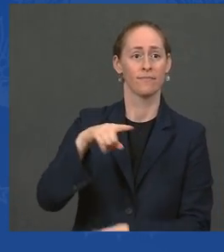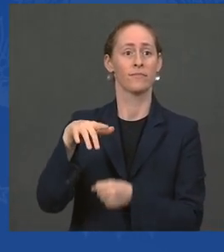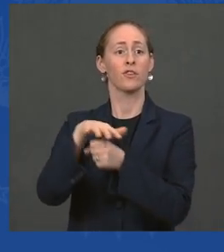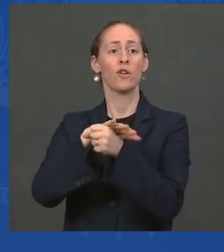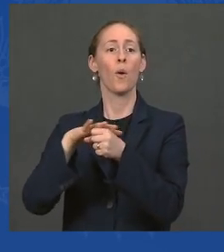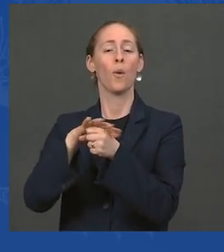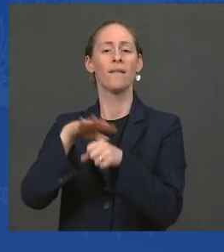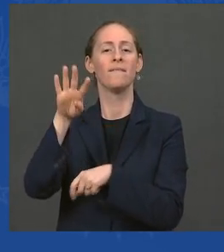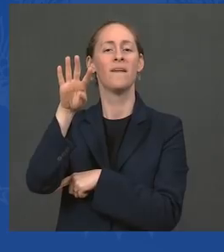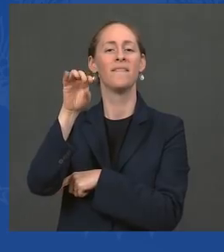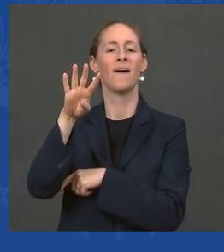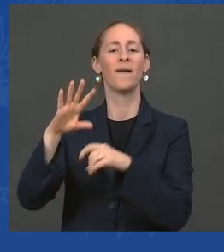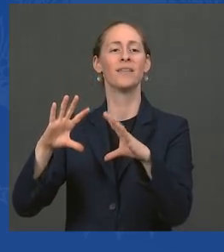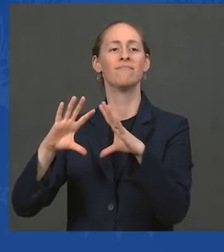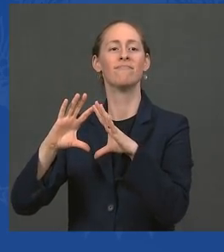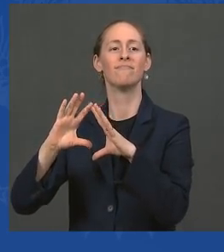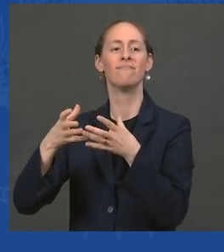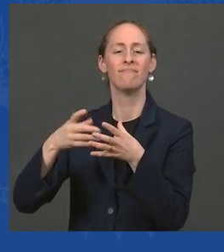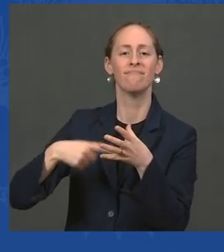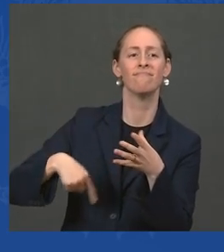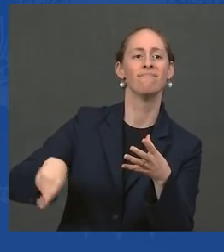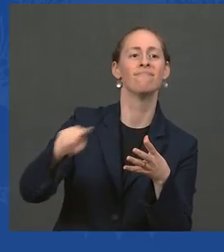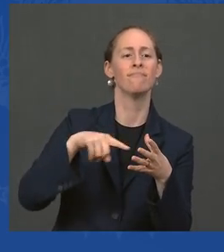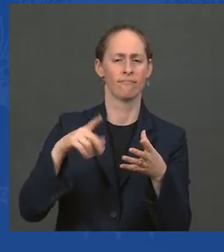all over the Northeast during my 15 years in the trade.